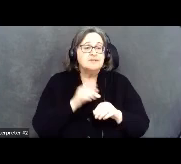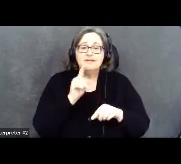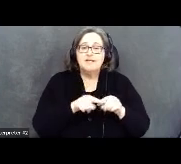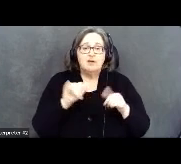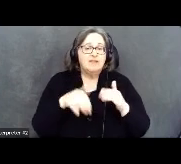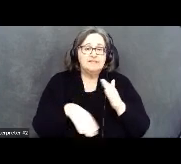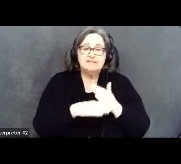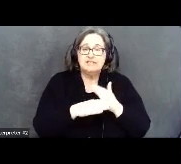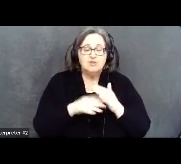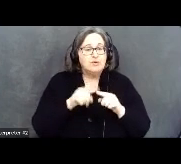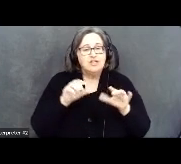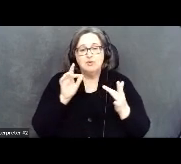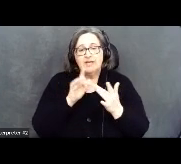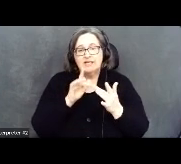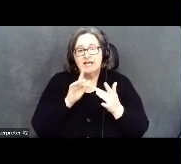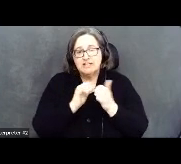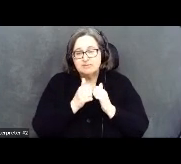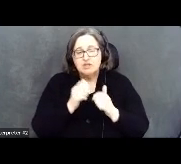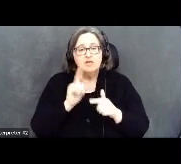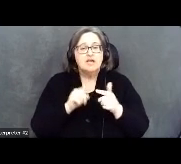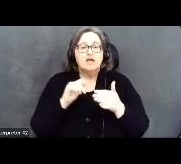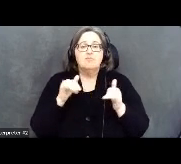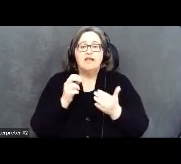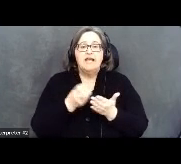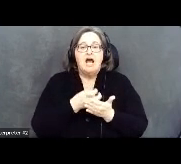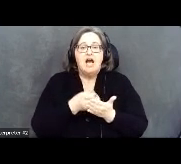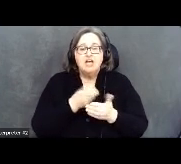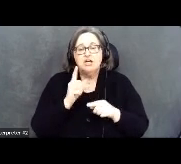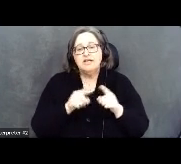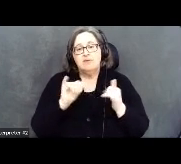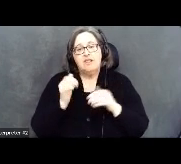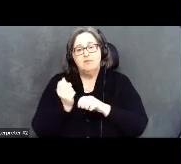can't do contact sports. He can't do the hockey. He can't do the baseball. He can't